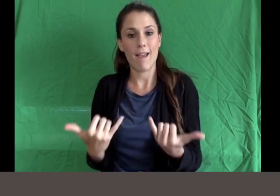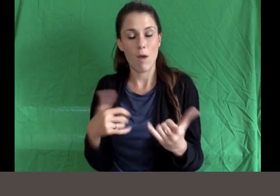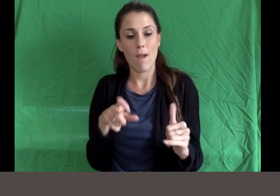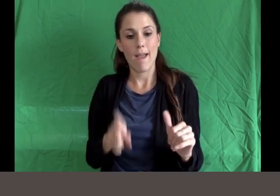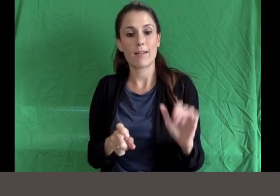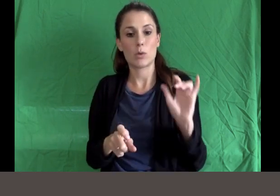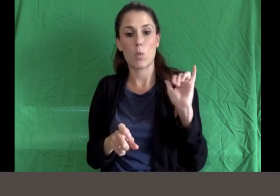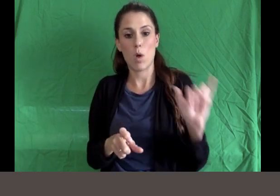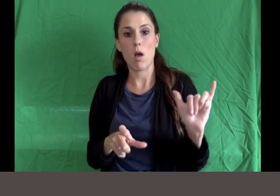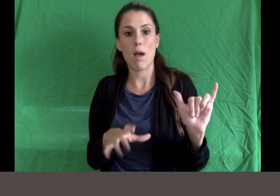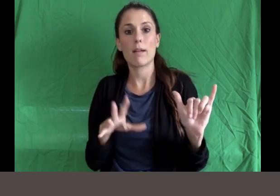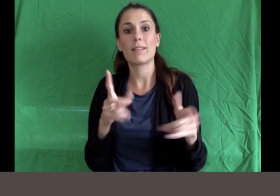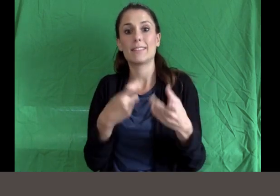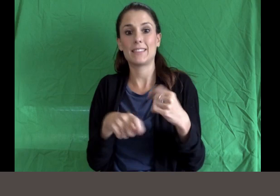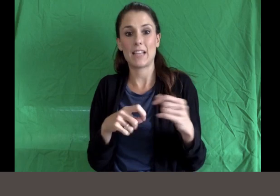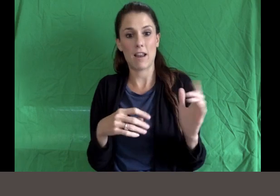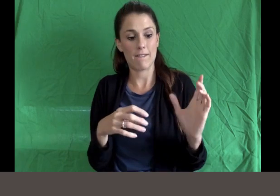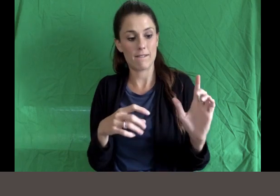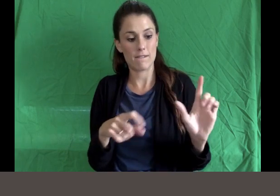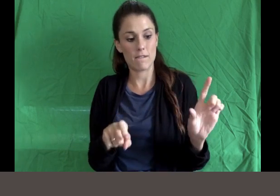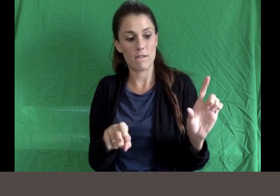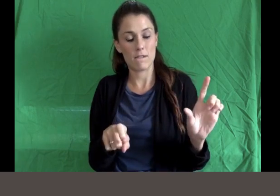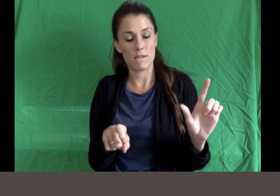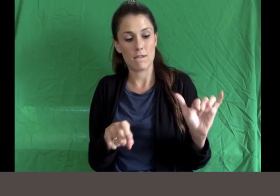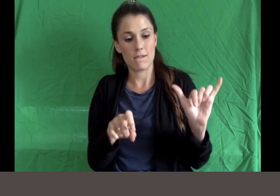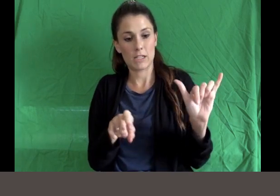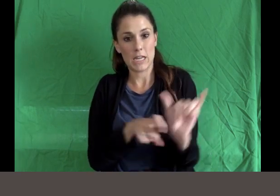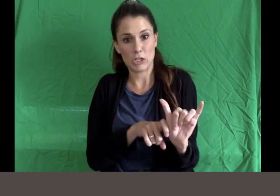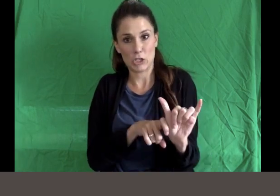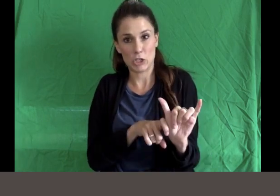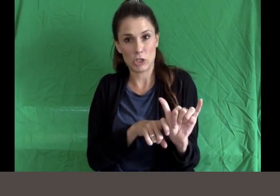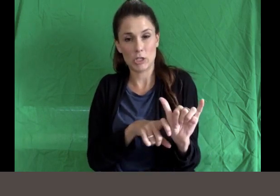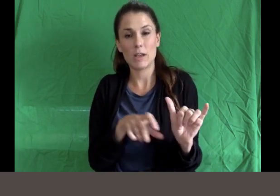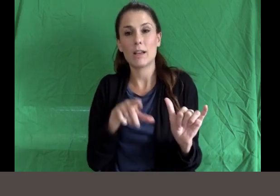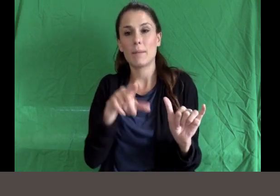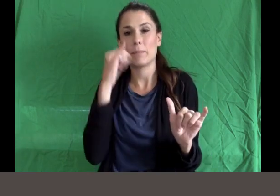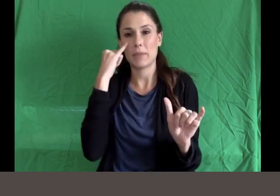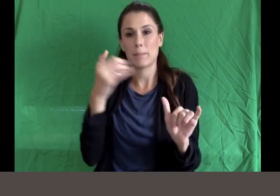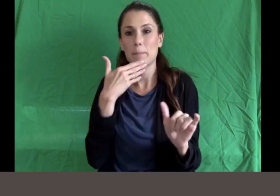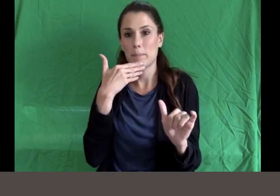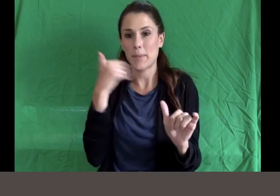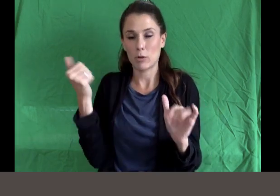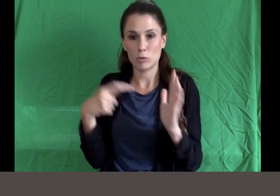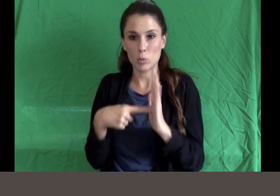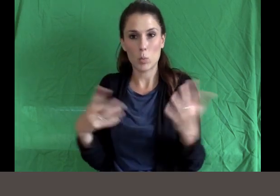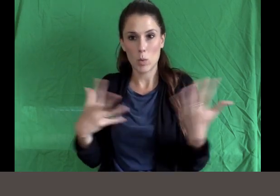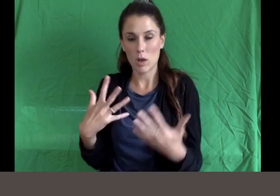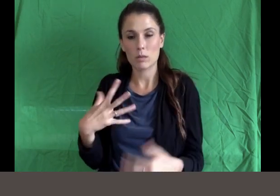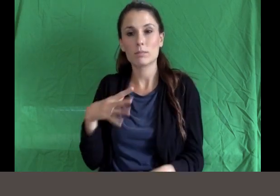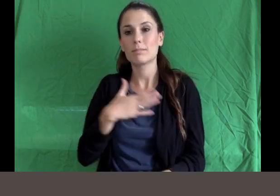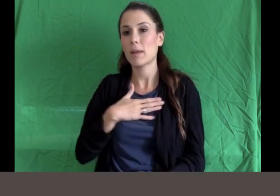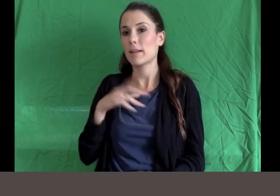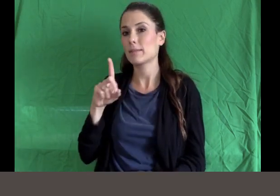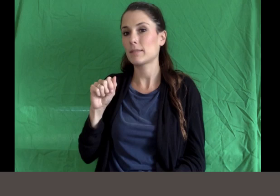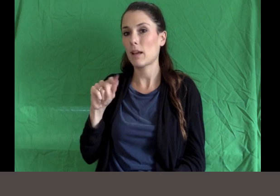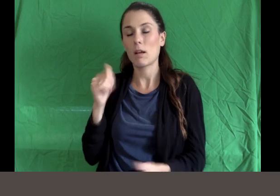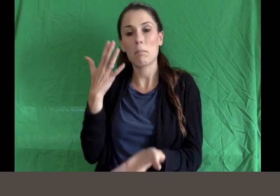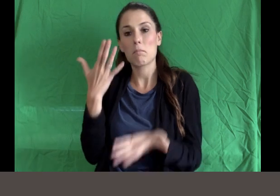into a corner you can see that this idea better connotates that my data might actually span down